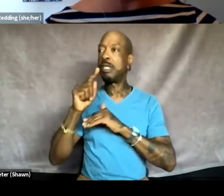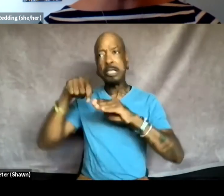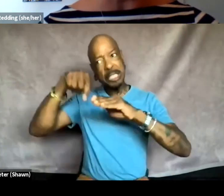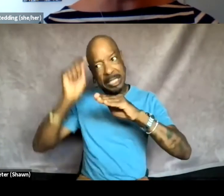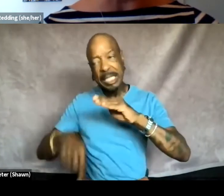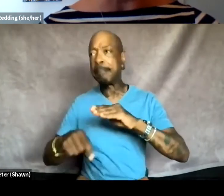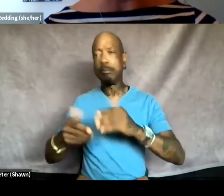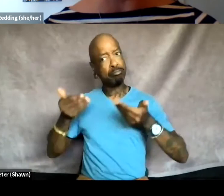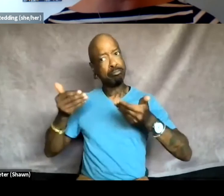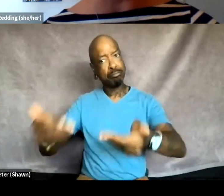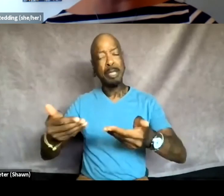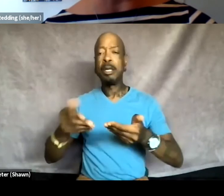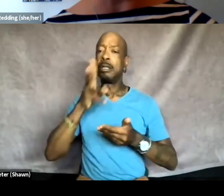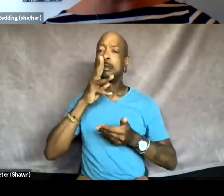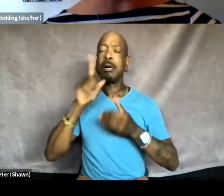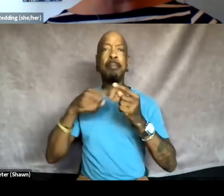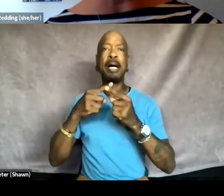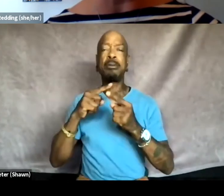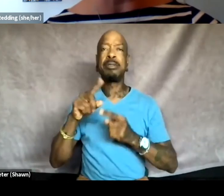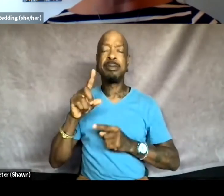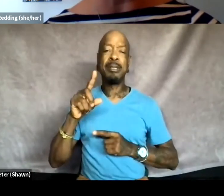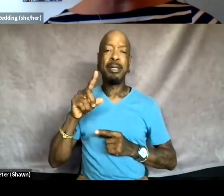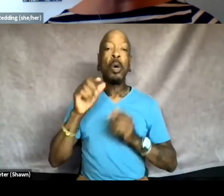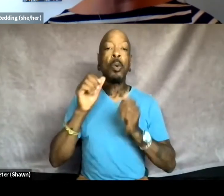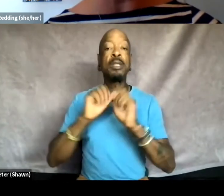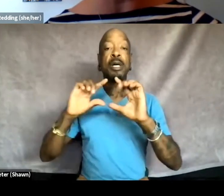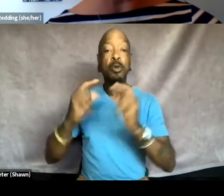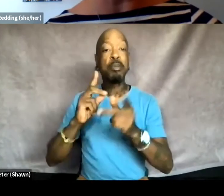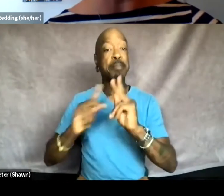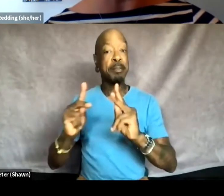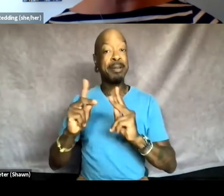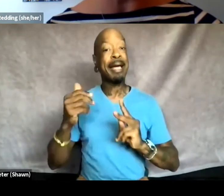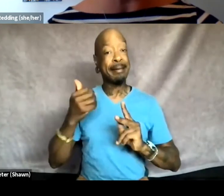Nicole Redding (she/her): With a group of people that that have that knowledge.